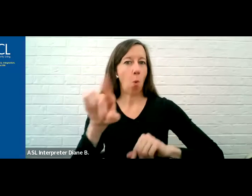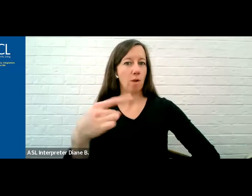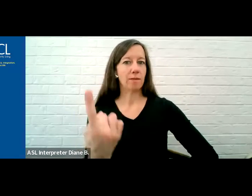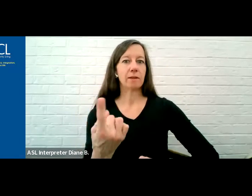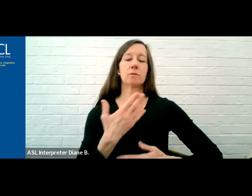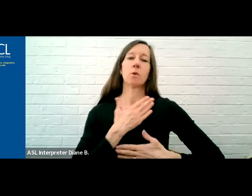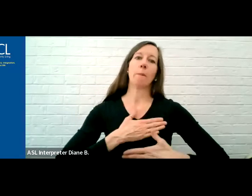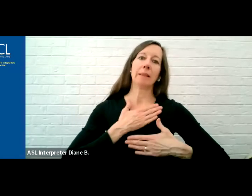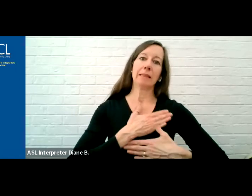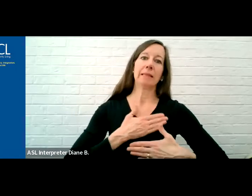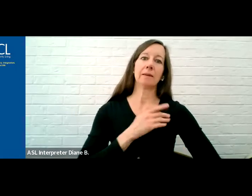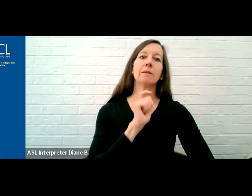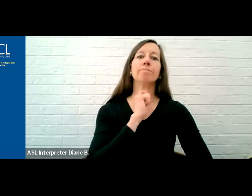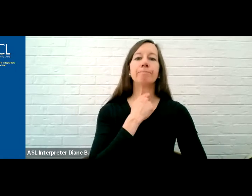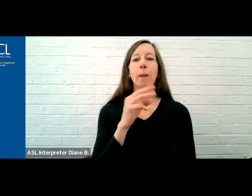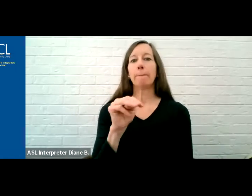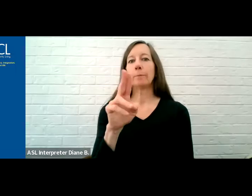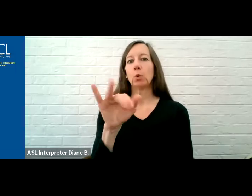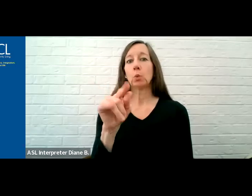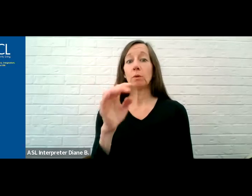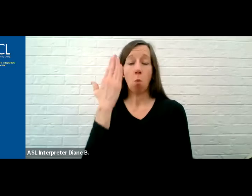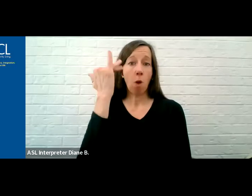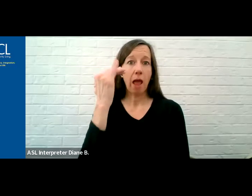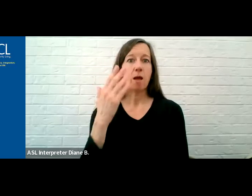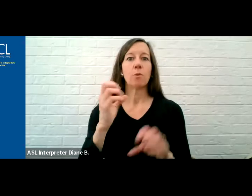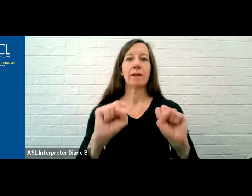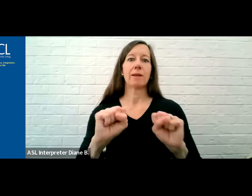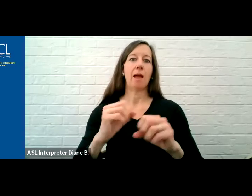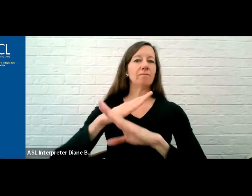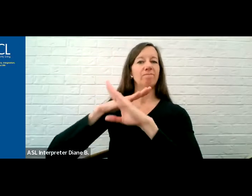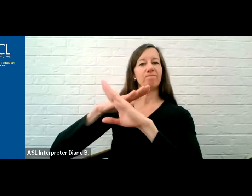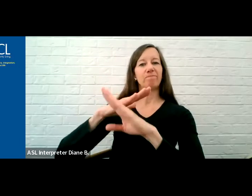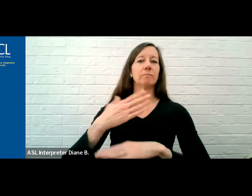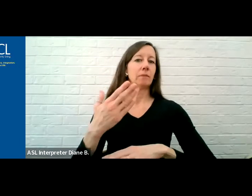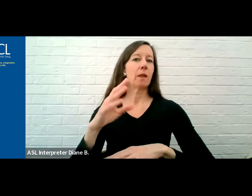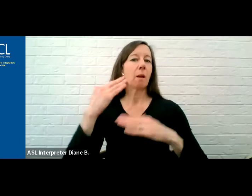We thank you for that in advance I am Jennifer Johnson, and I am the Deputy Commissioner of